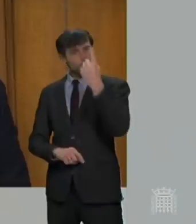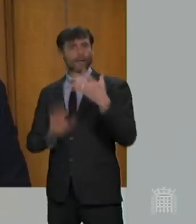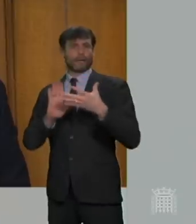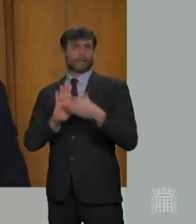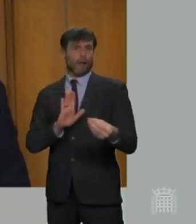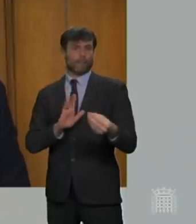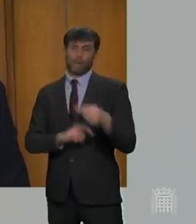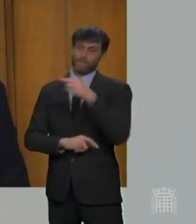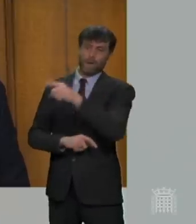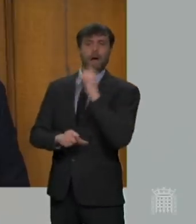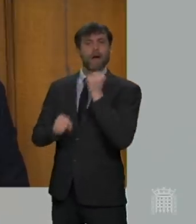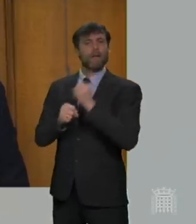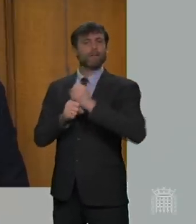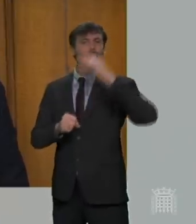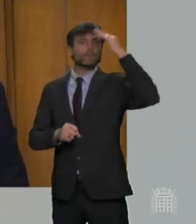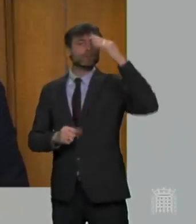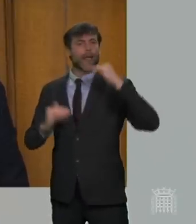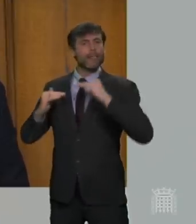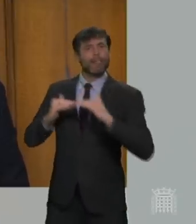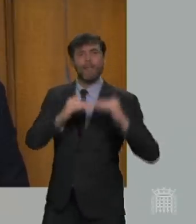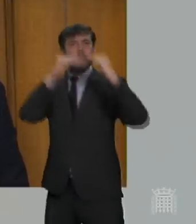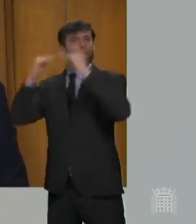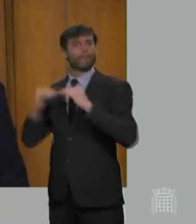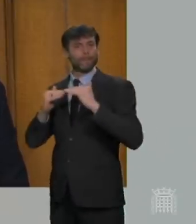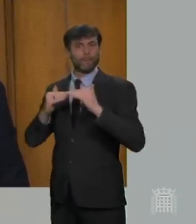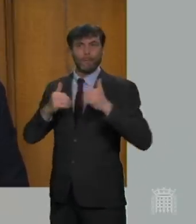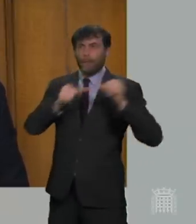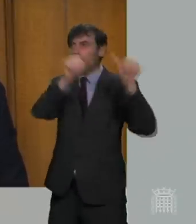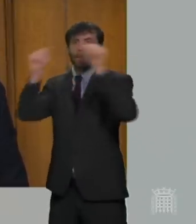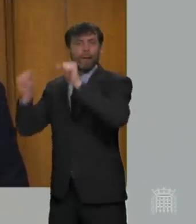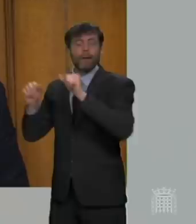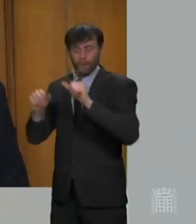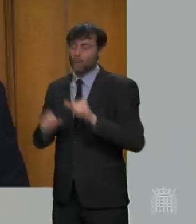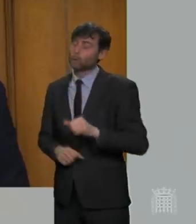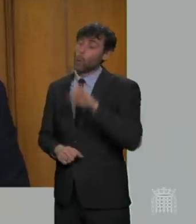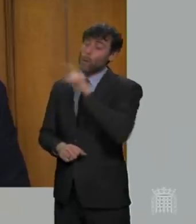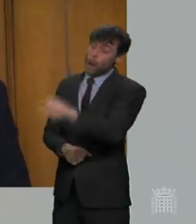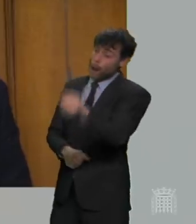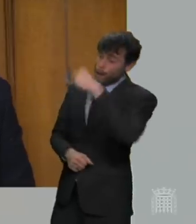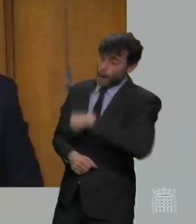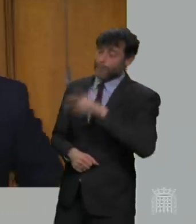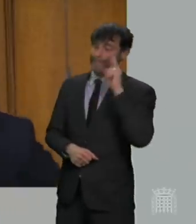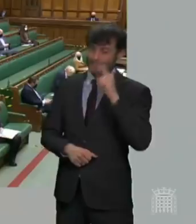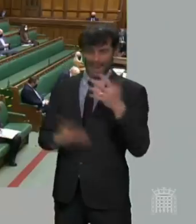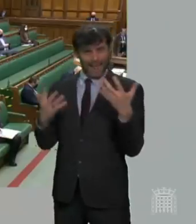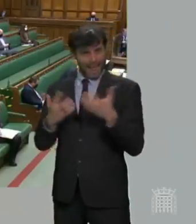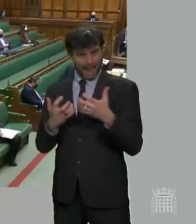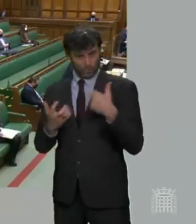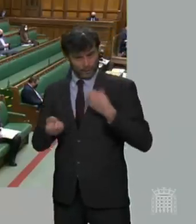will he come to Southport to see these projects as they unfold and the impact they will have on the lives of my constituents? >> The Prime Minister